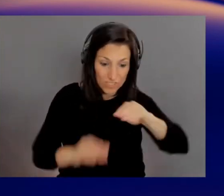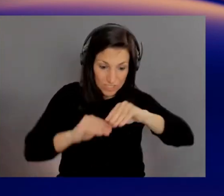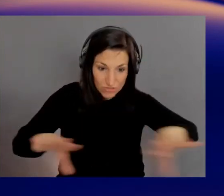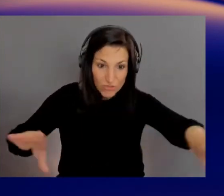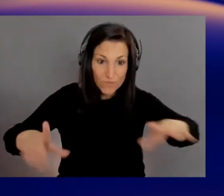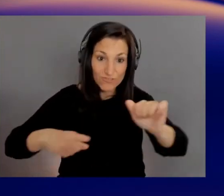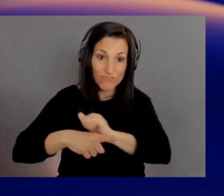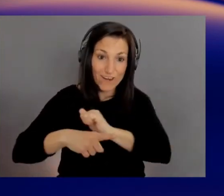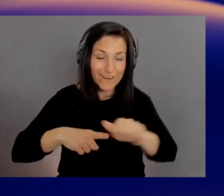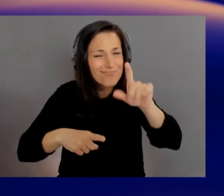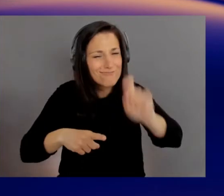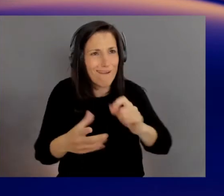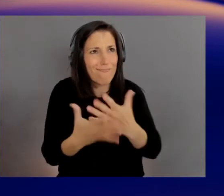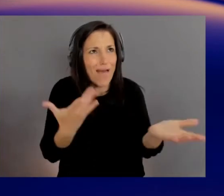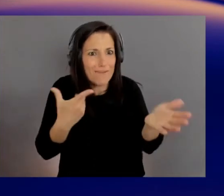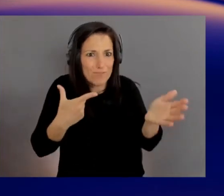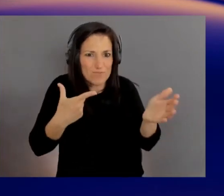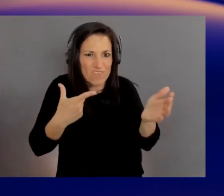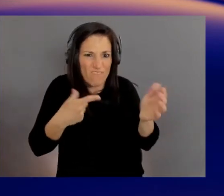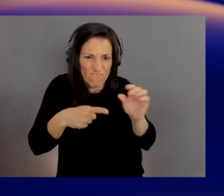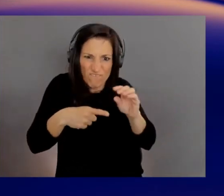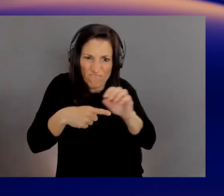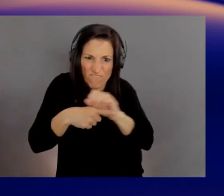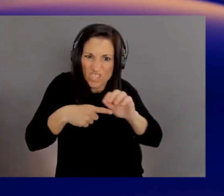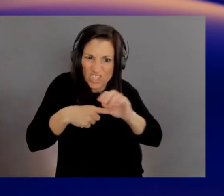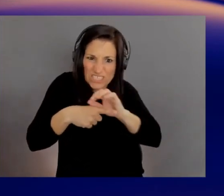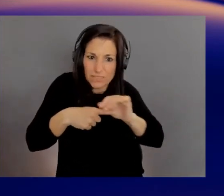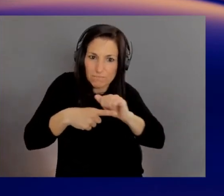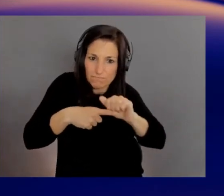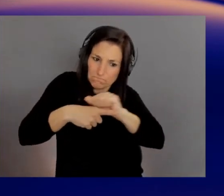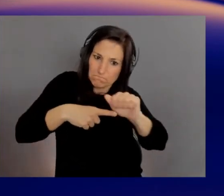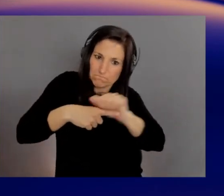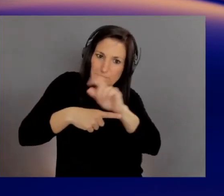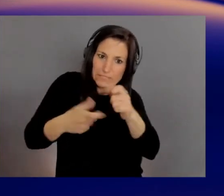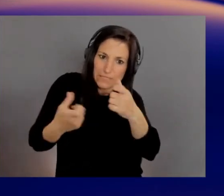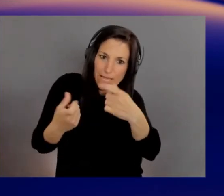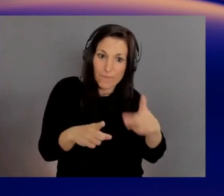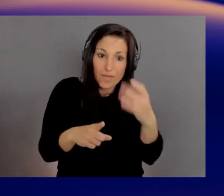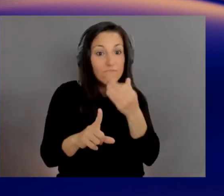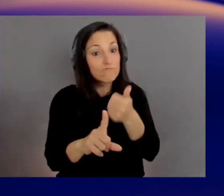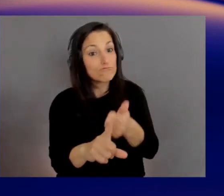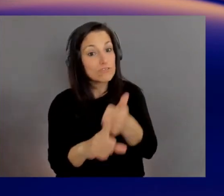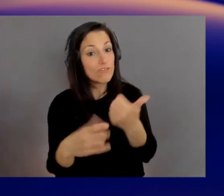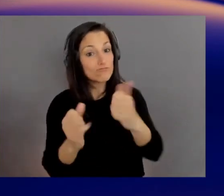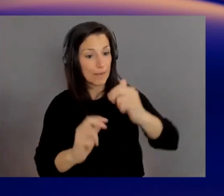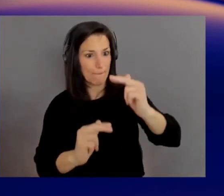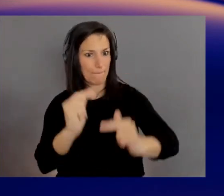And if you go about trying to kind of build this yourself that's a bit of a heavy lift.